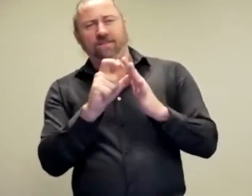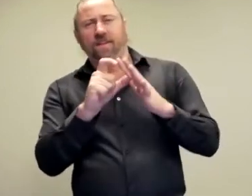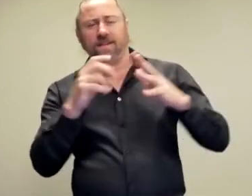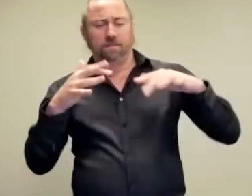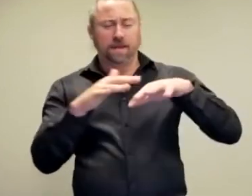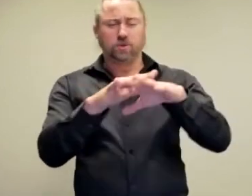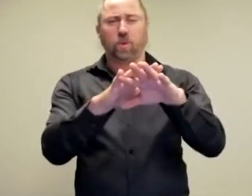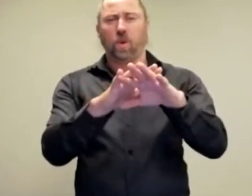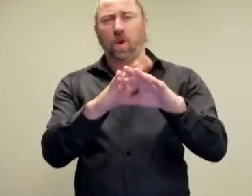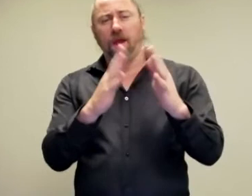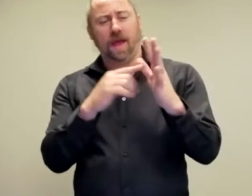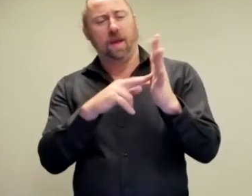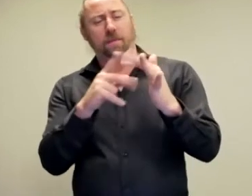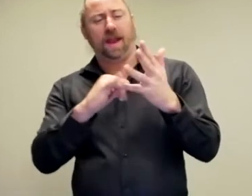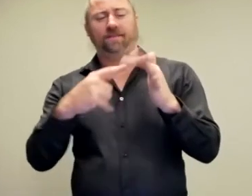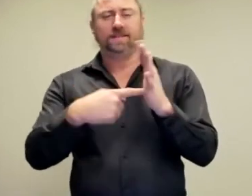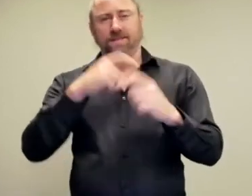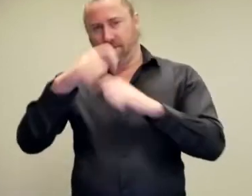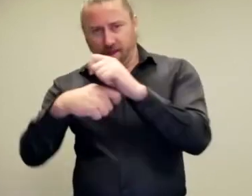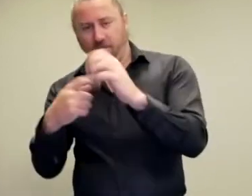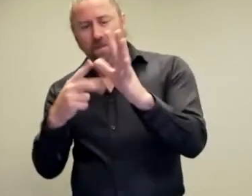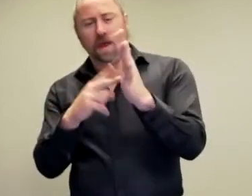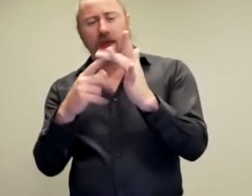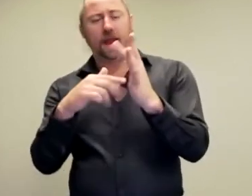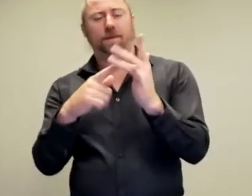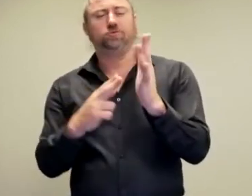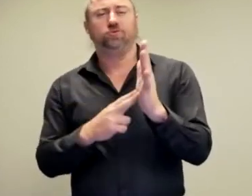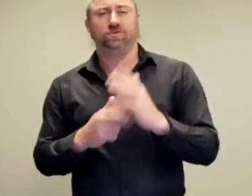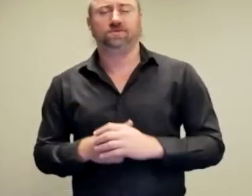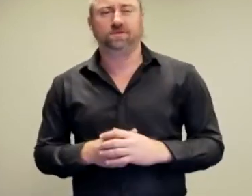manifest as animation’. Thank you, hopefully you'll get to see a bit more